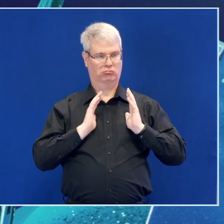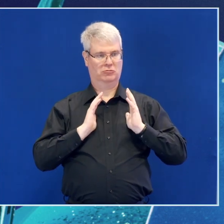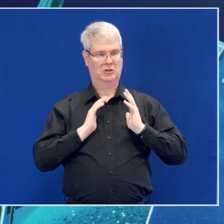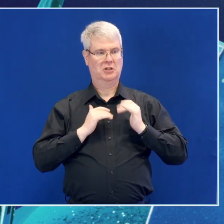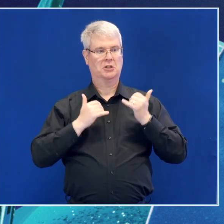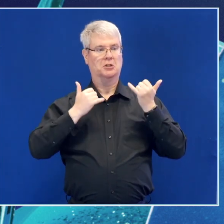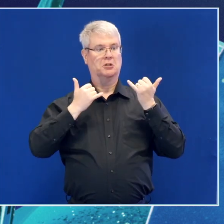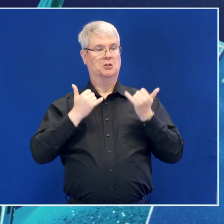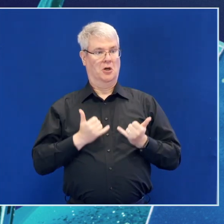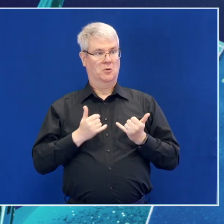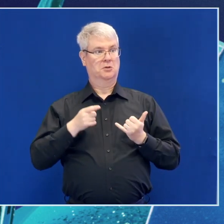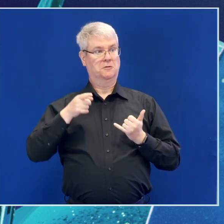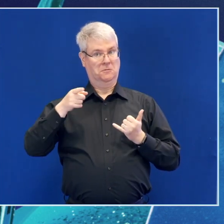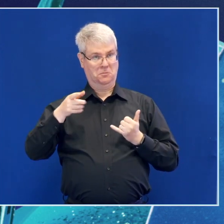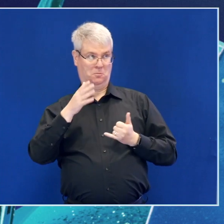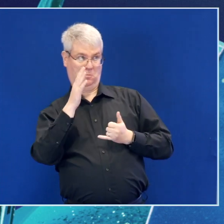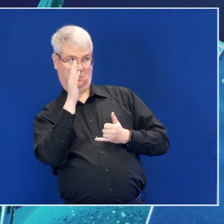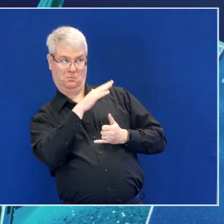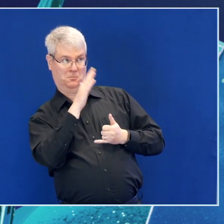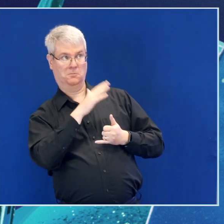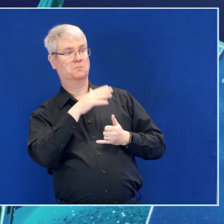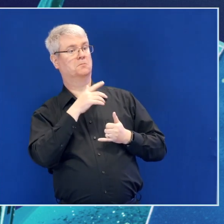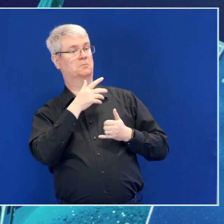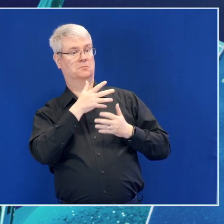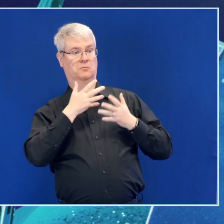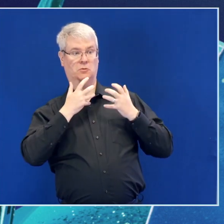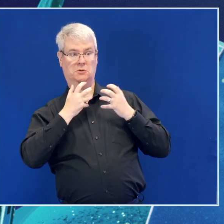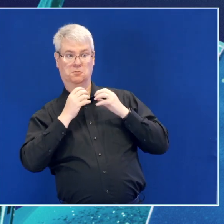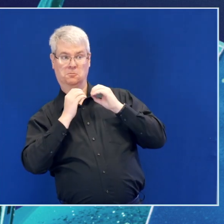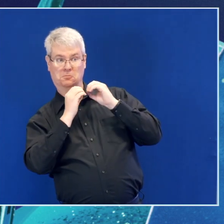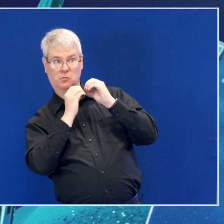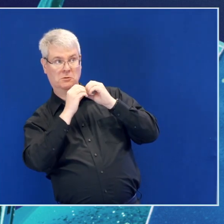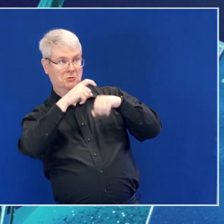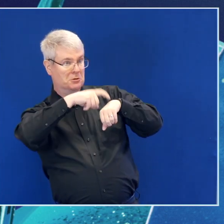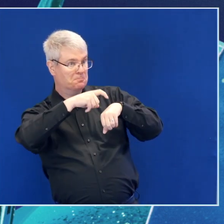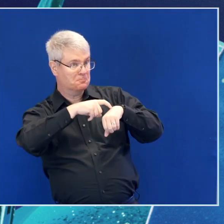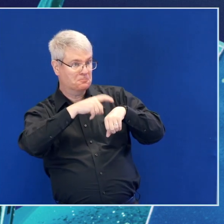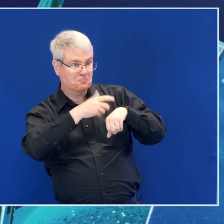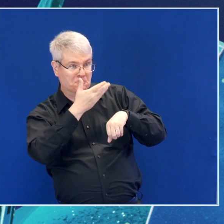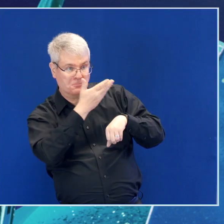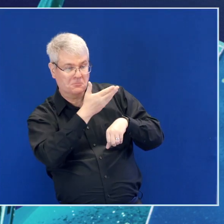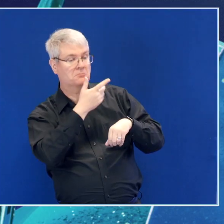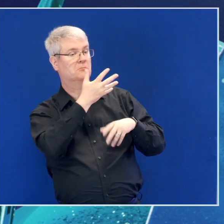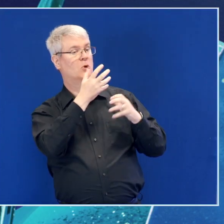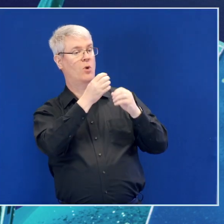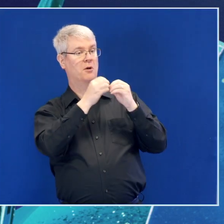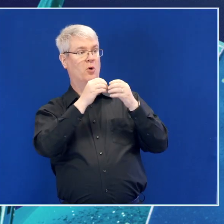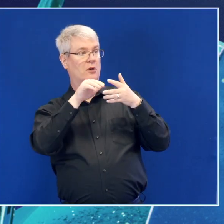Examples are provide extra time for tasks or interviews, provide breaks throughout the day, quiet workspaces